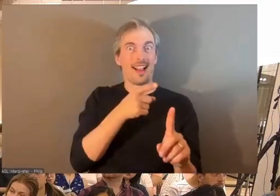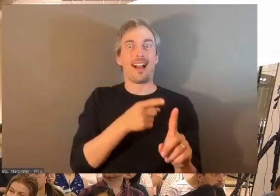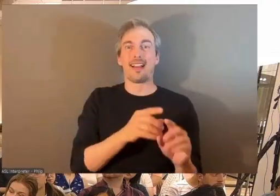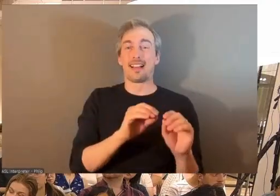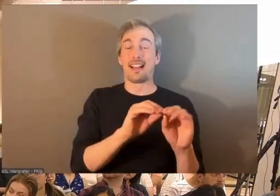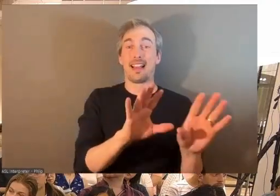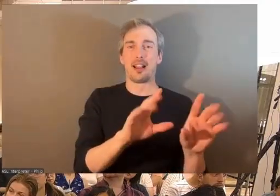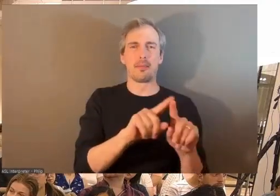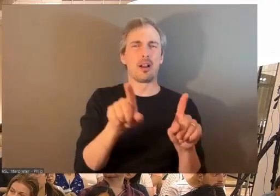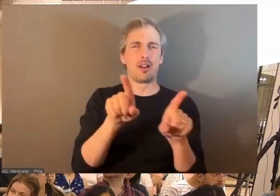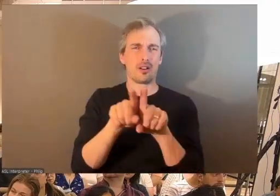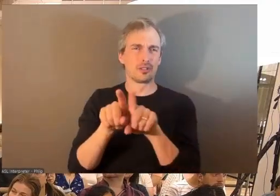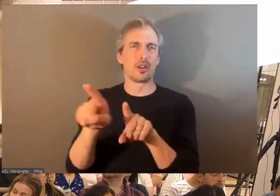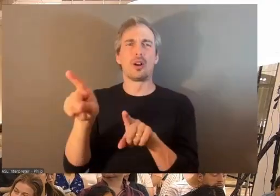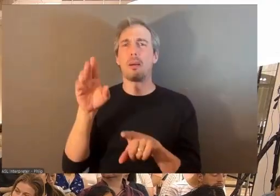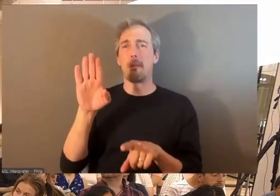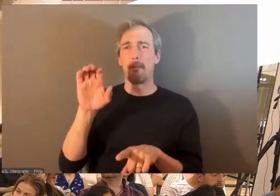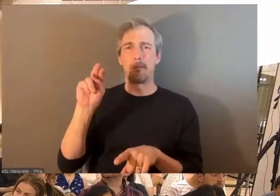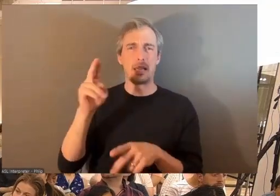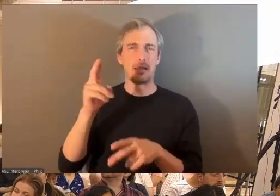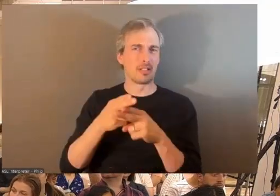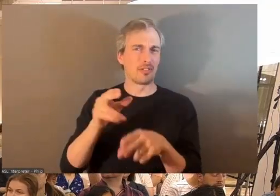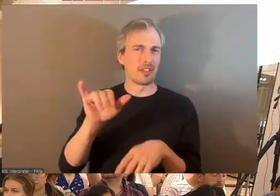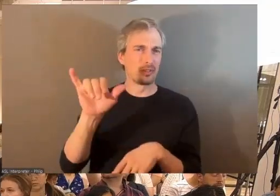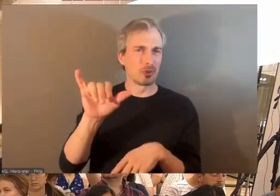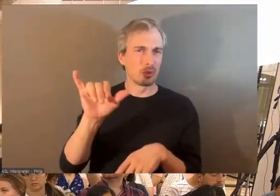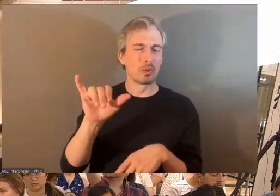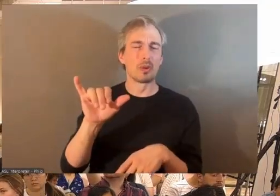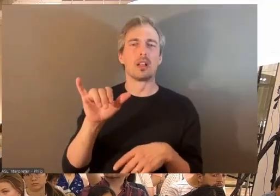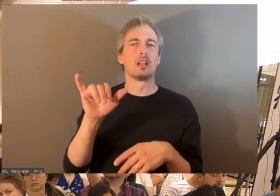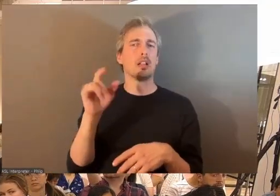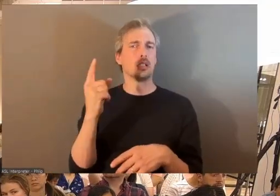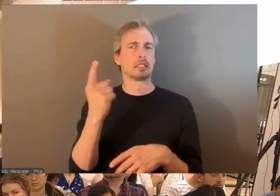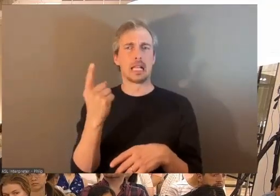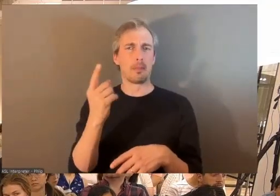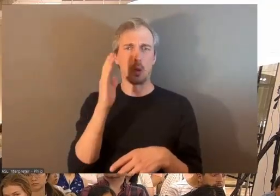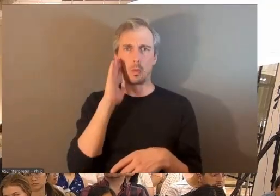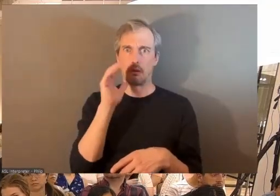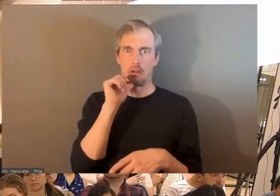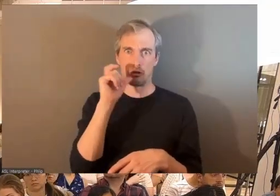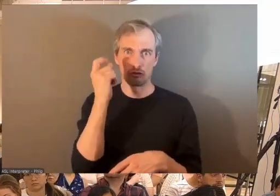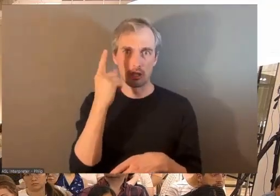somebody inevitably won't understand. Are there any good ways to benchmark -- that you're not locked in this echo